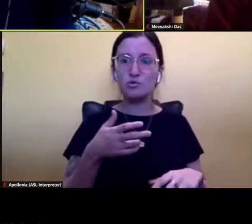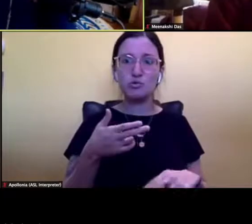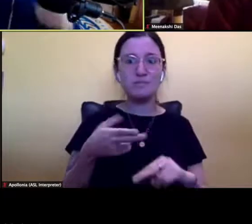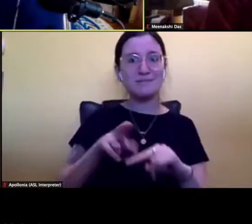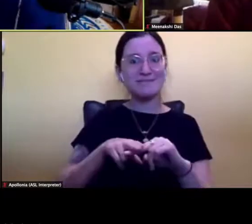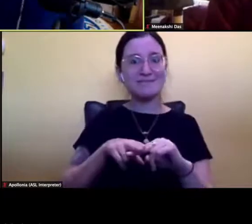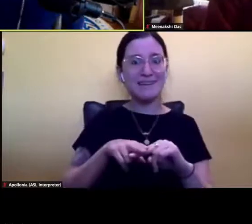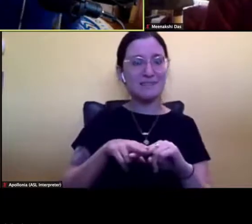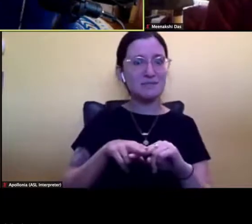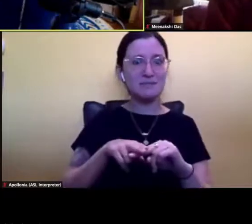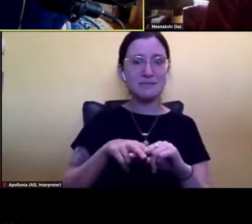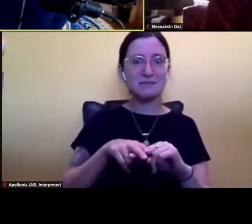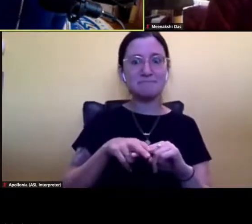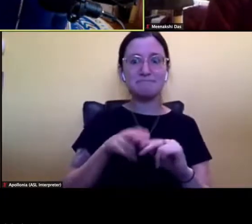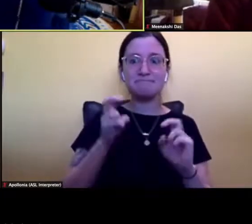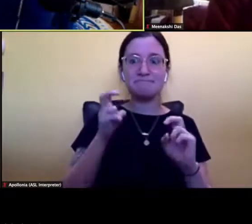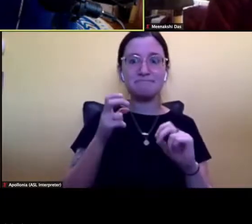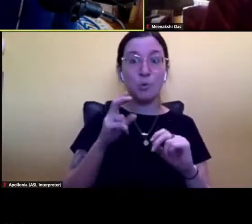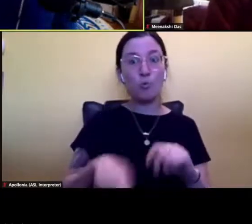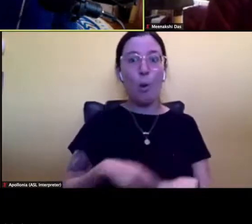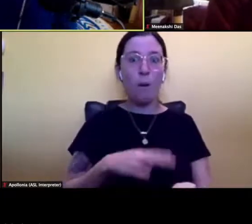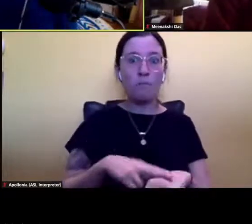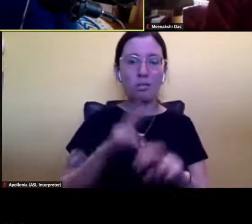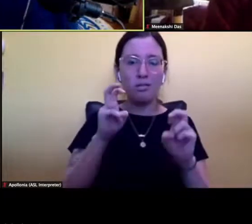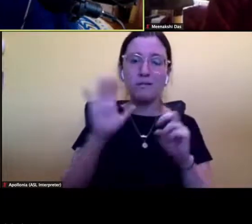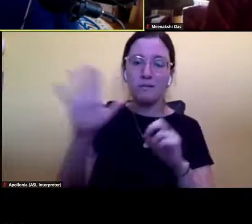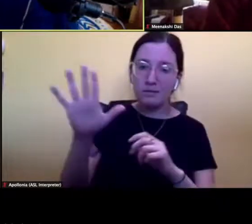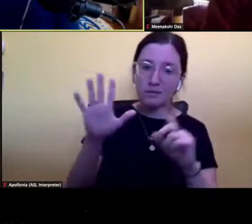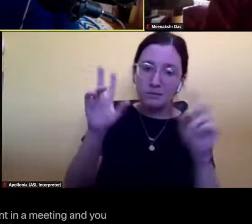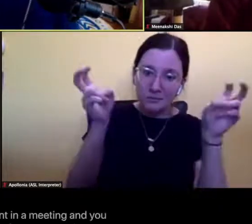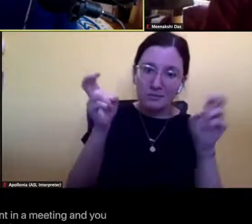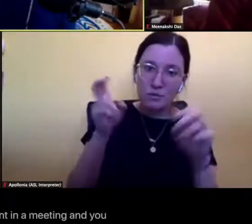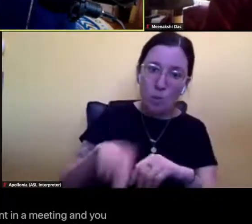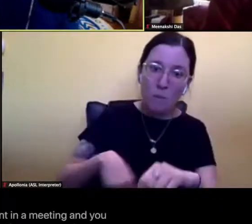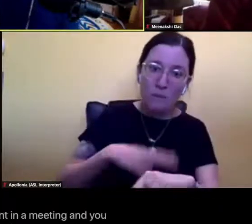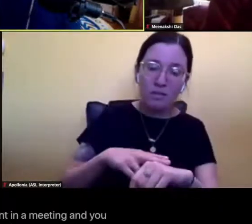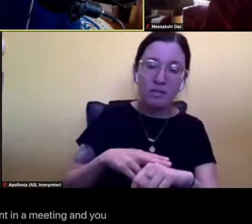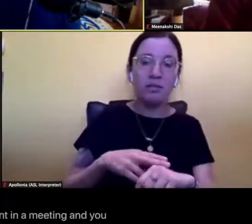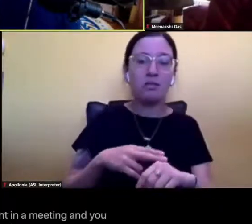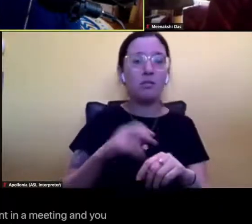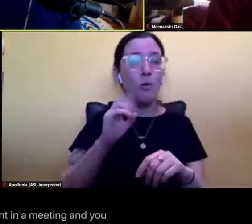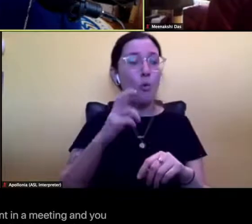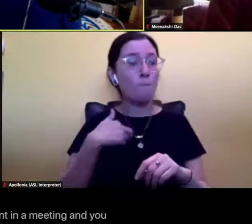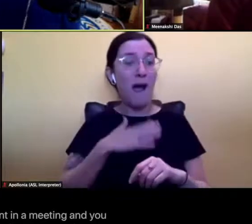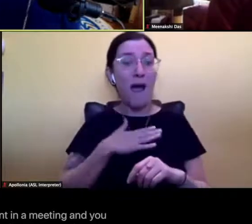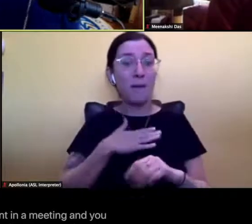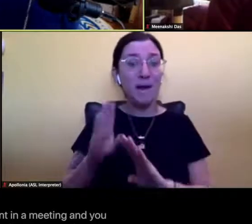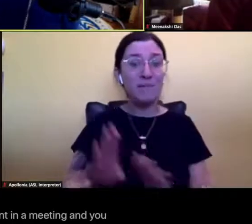normal. This is obviously from their perception and you act in ways that people think are within